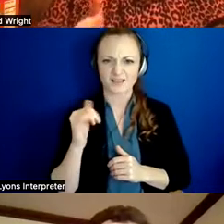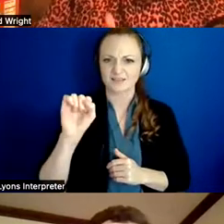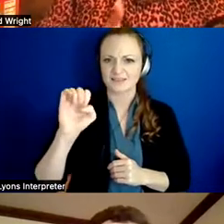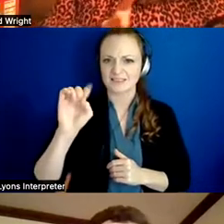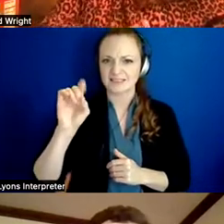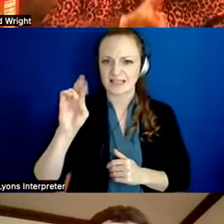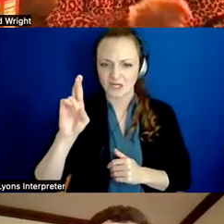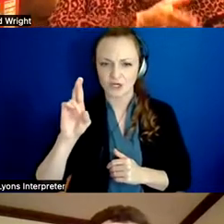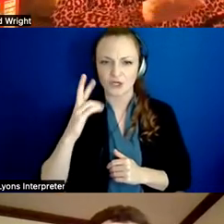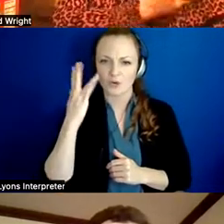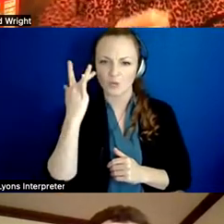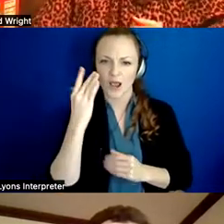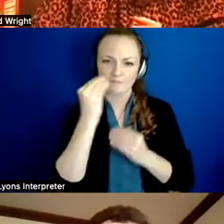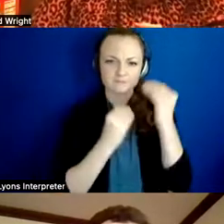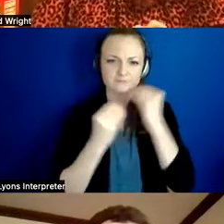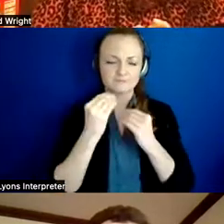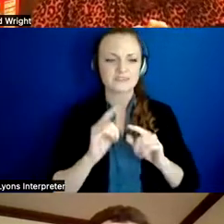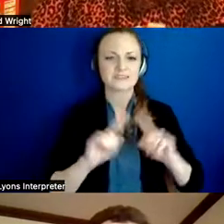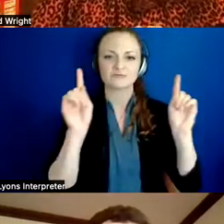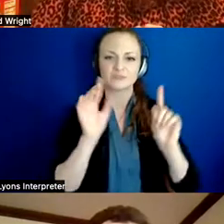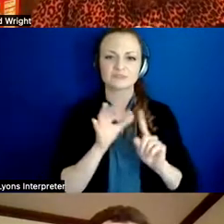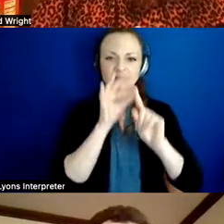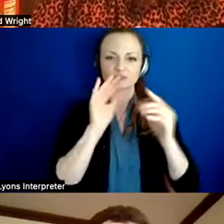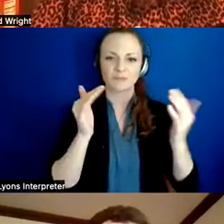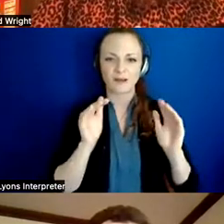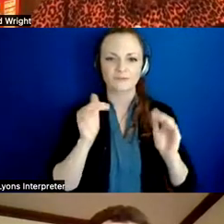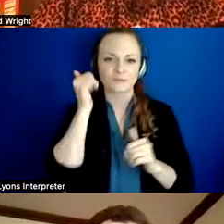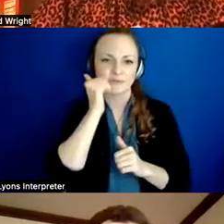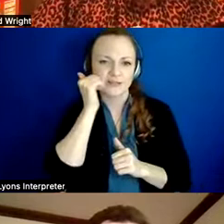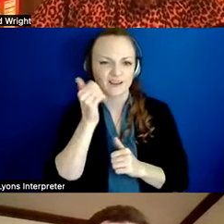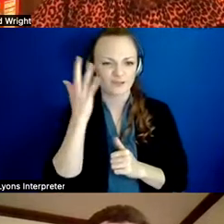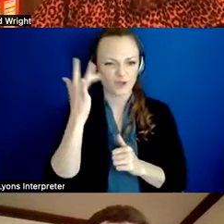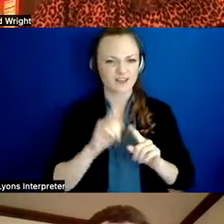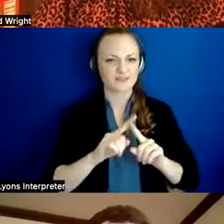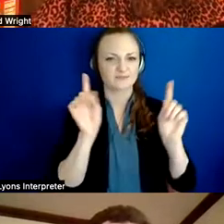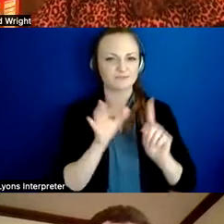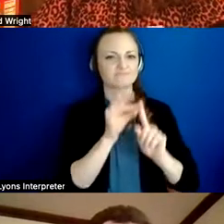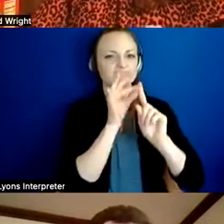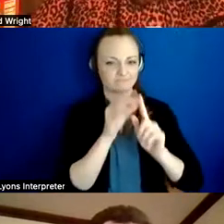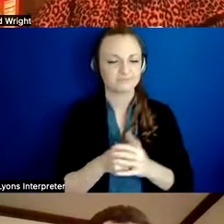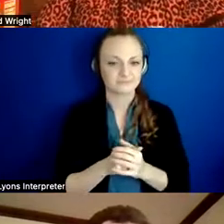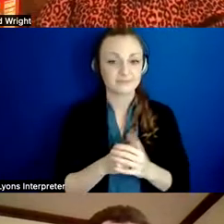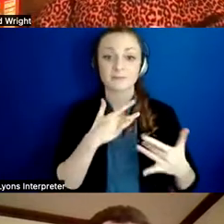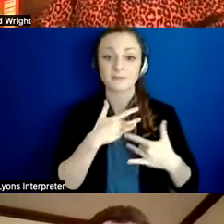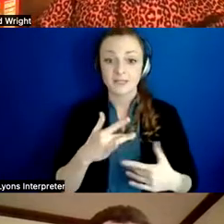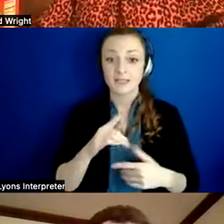from all other nights of the year. 19:39:23 So there are usually sung in Hebrew,